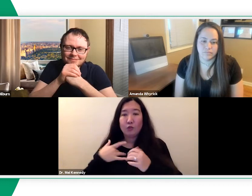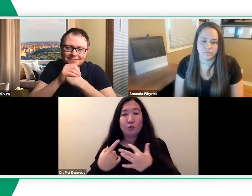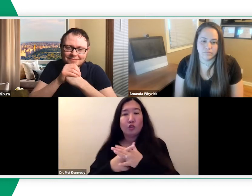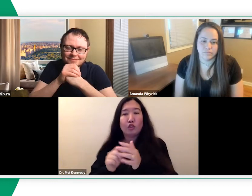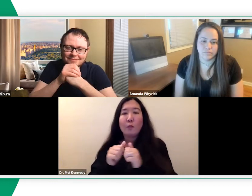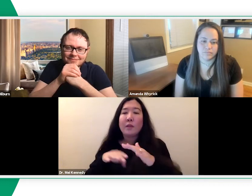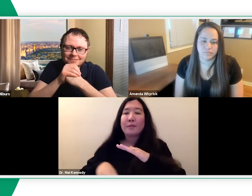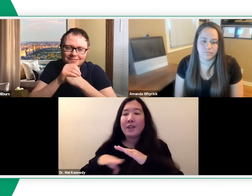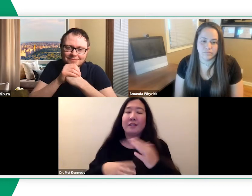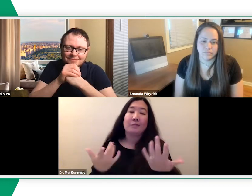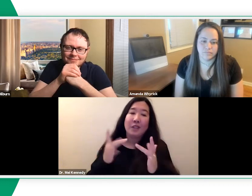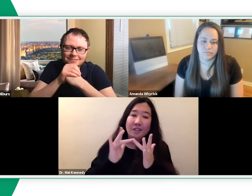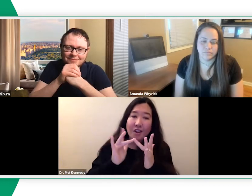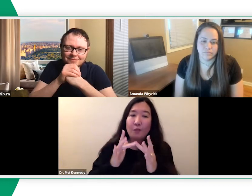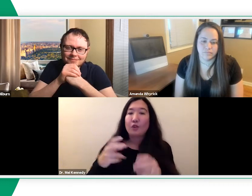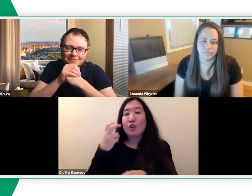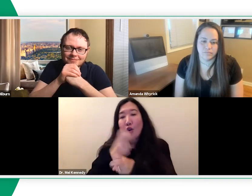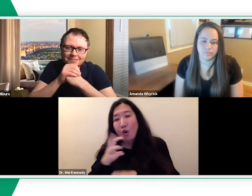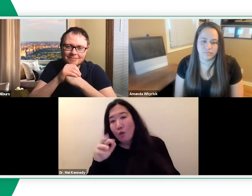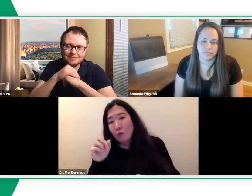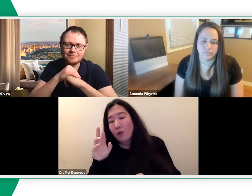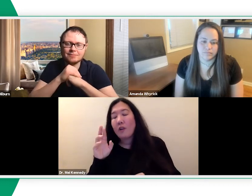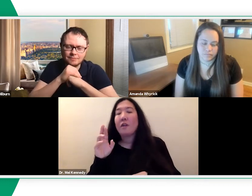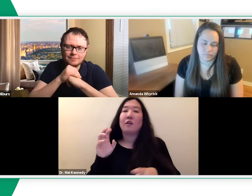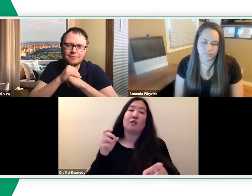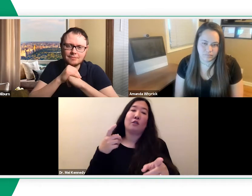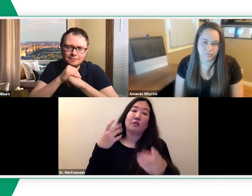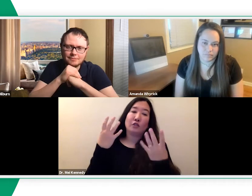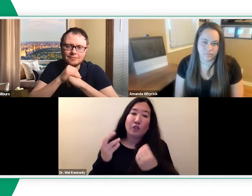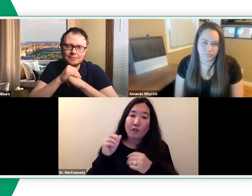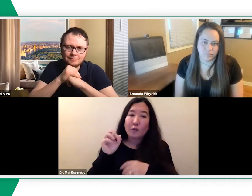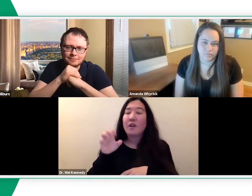people who are interested in cybersecurity start with the basics, like networking, and